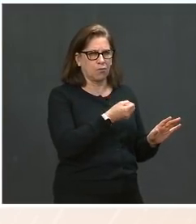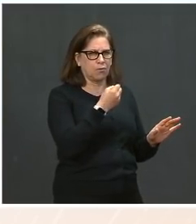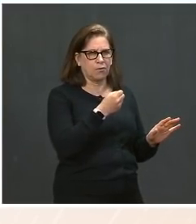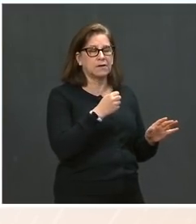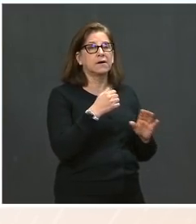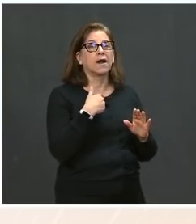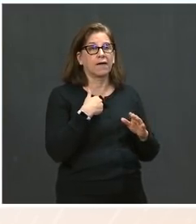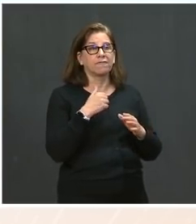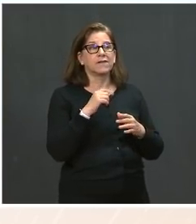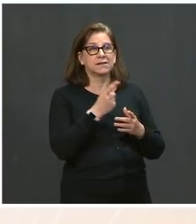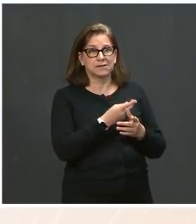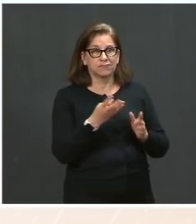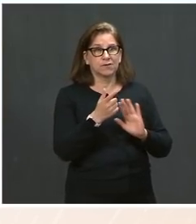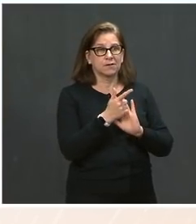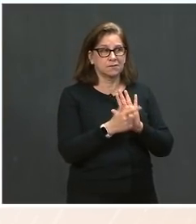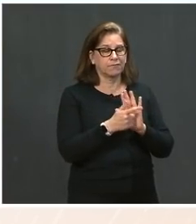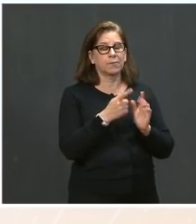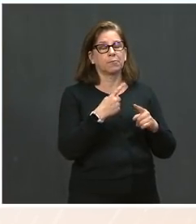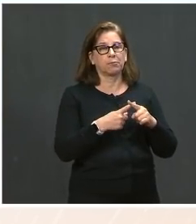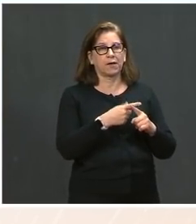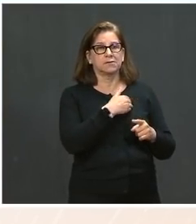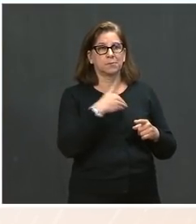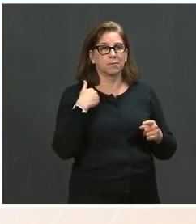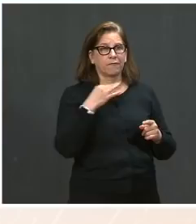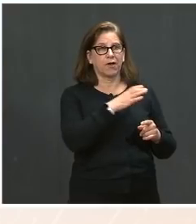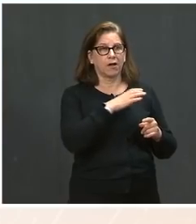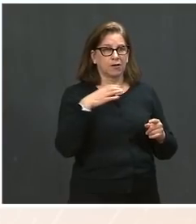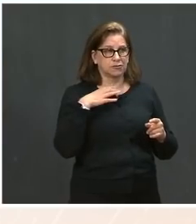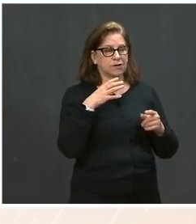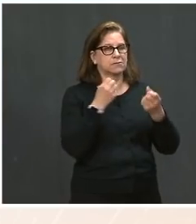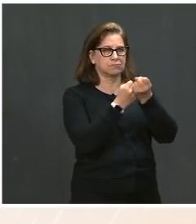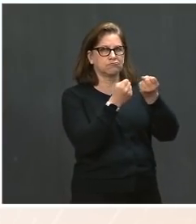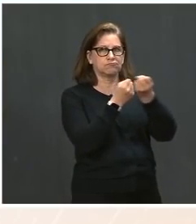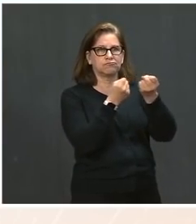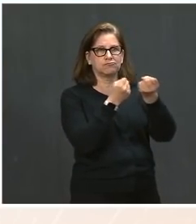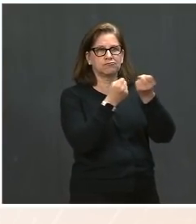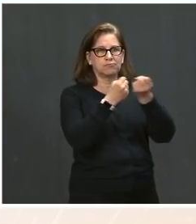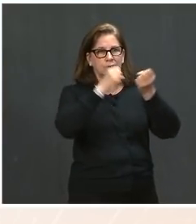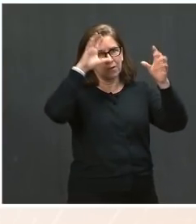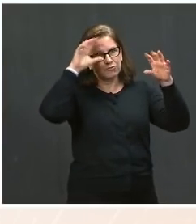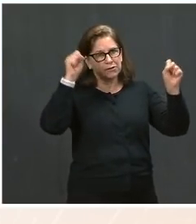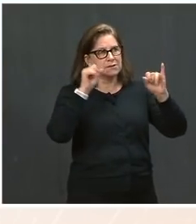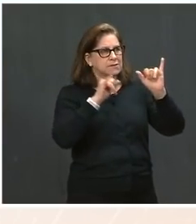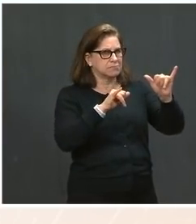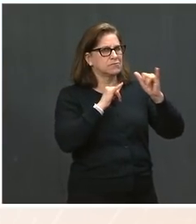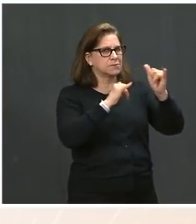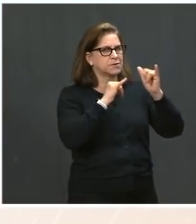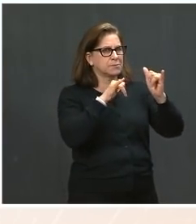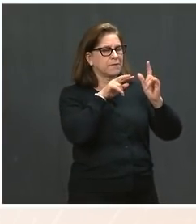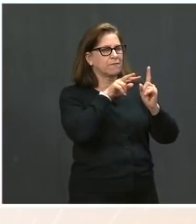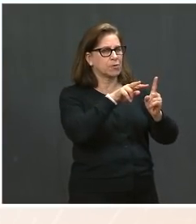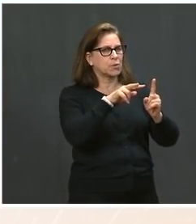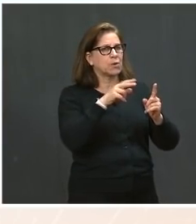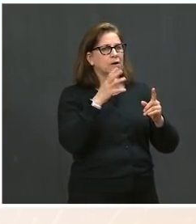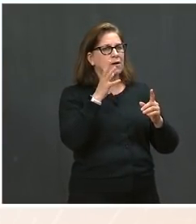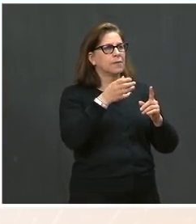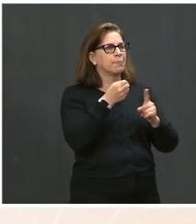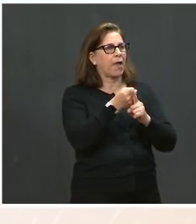for exactly what the President supports, share his view about the impact. And we're certainly hopeful, and encourage them to move forward